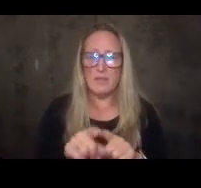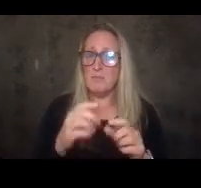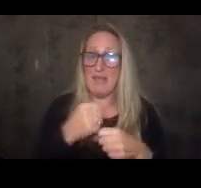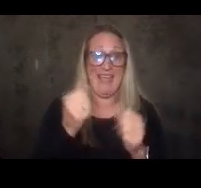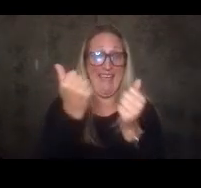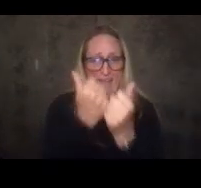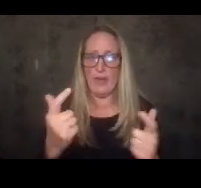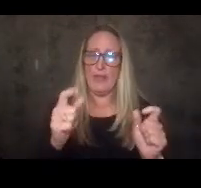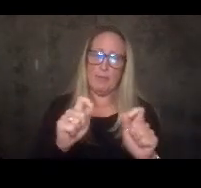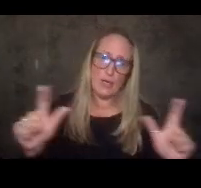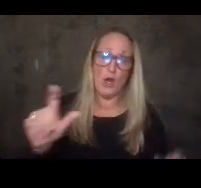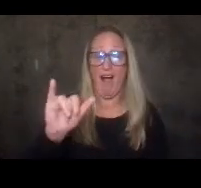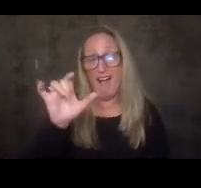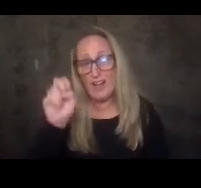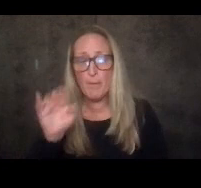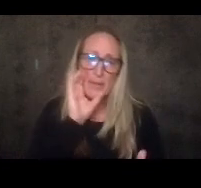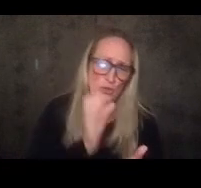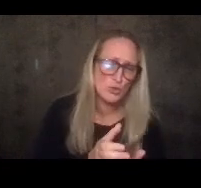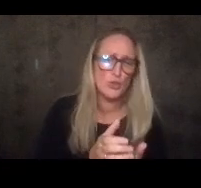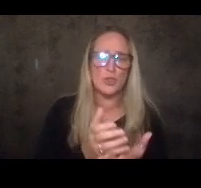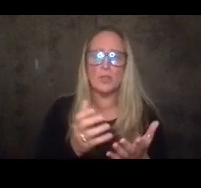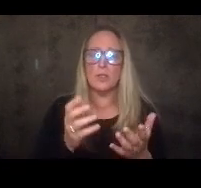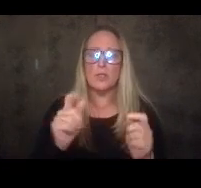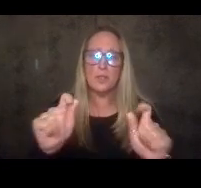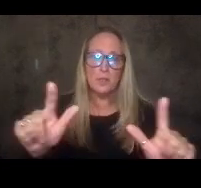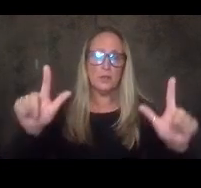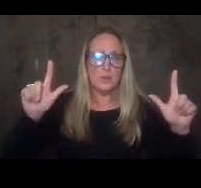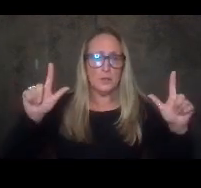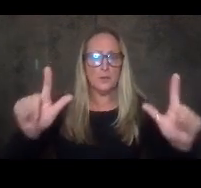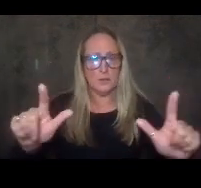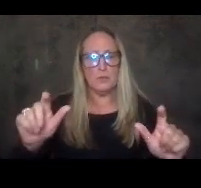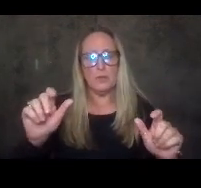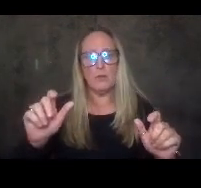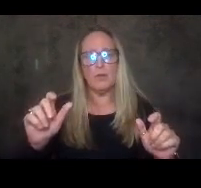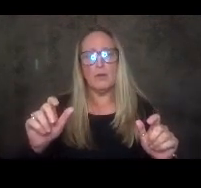so icons pictures. You can zoom in your screen higher from make everything bigger.